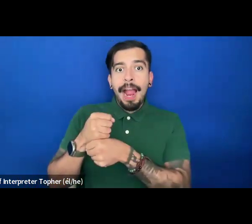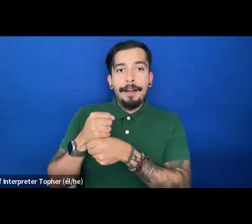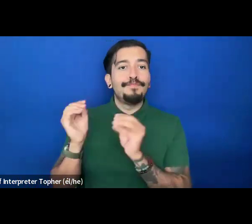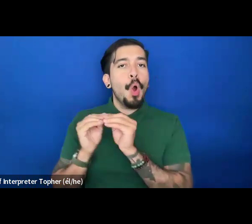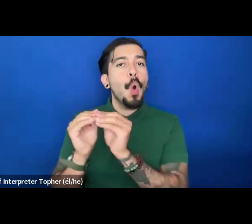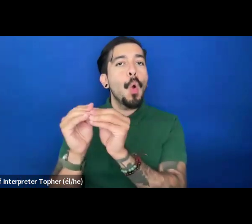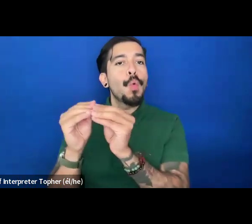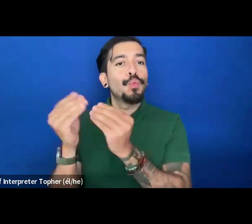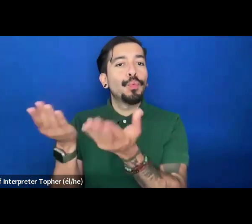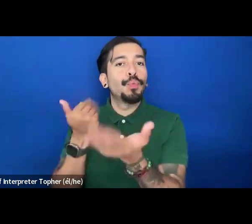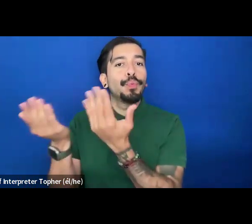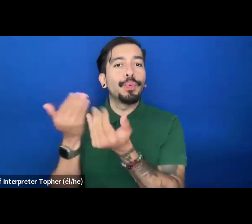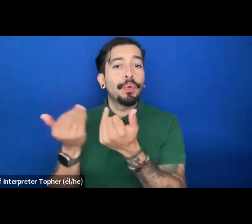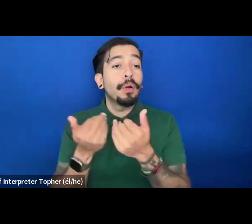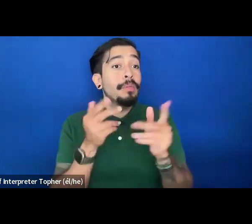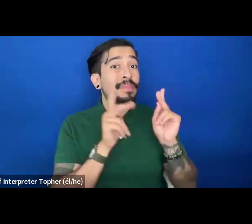less visible, and disposable.